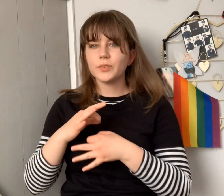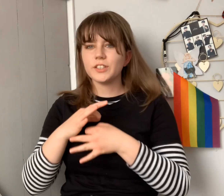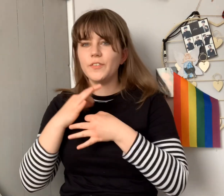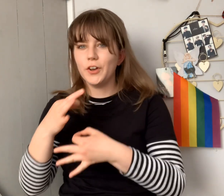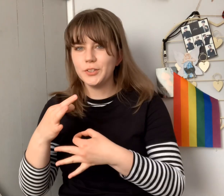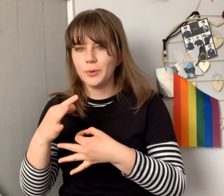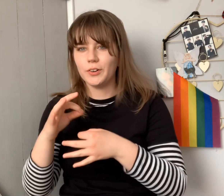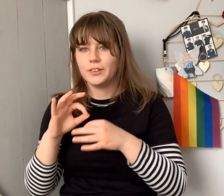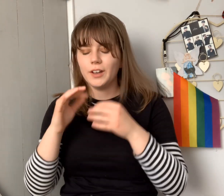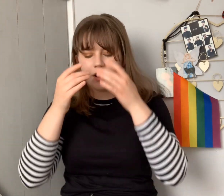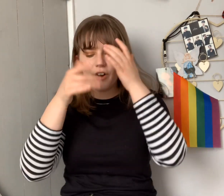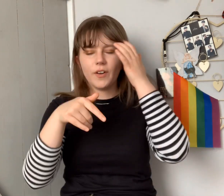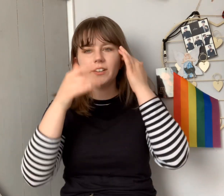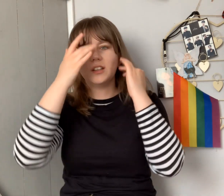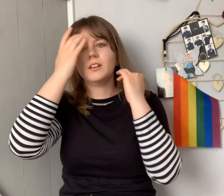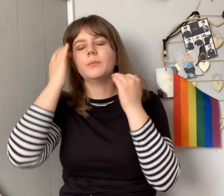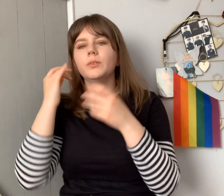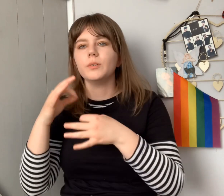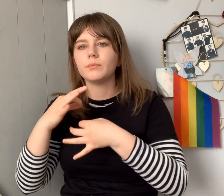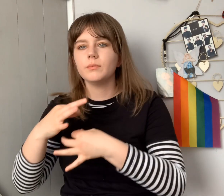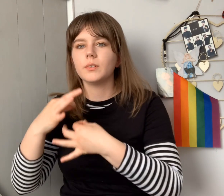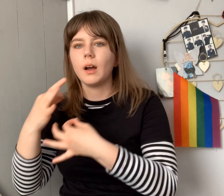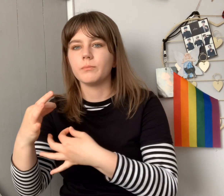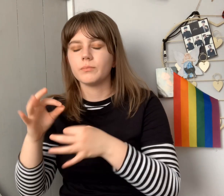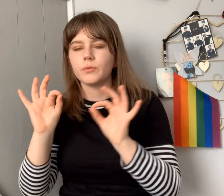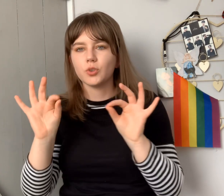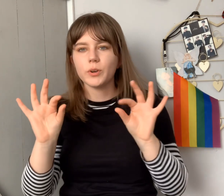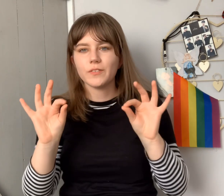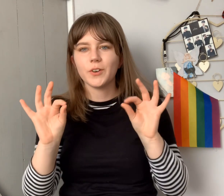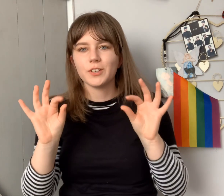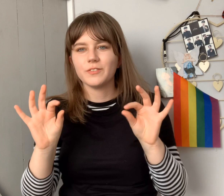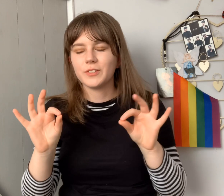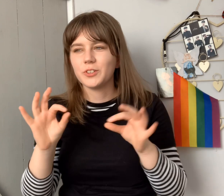It's the first one, I'm sure it's the first fingers (not the second?)